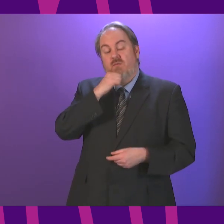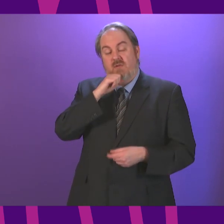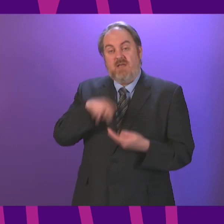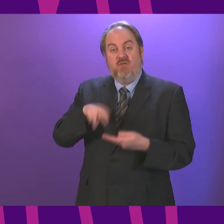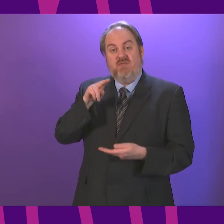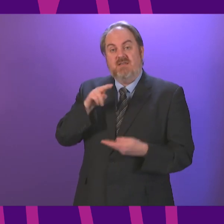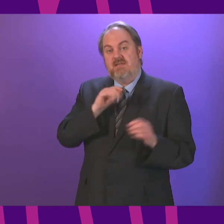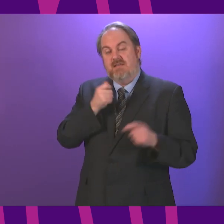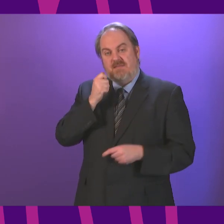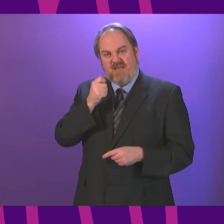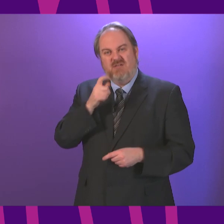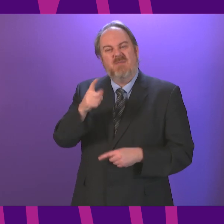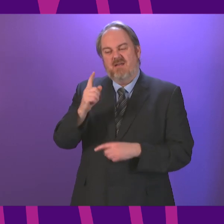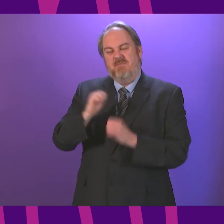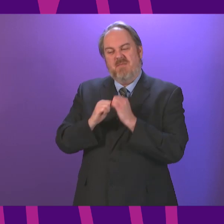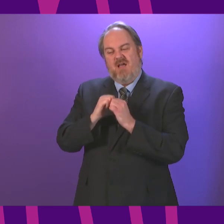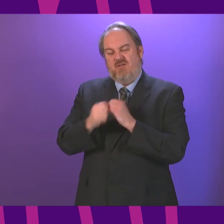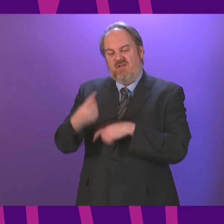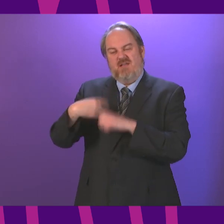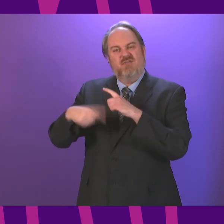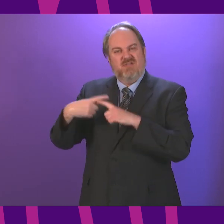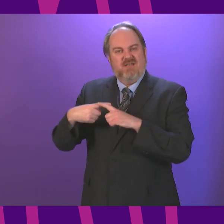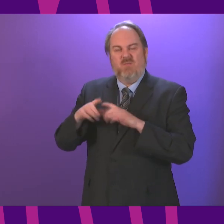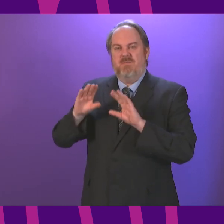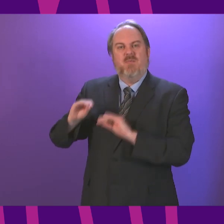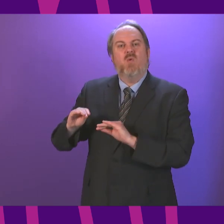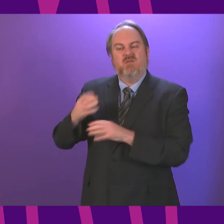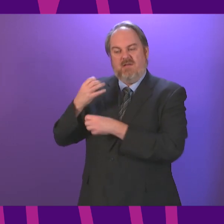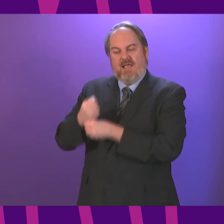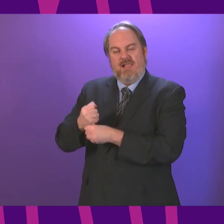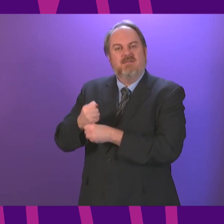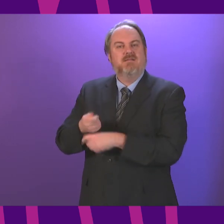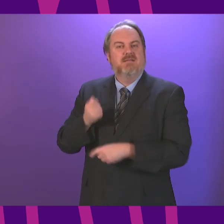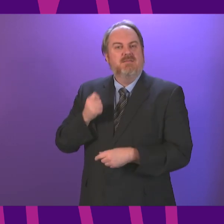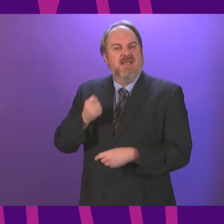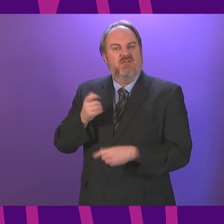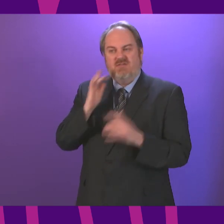paused in March last year due to the pandemic. In addition to individual school inspections,